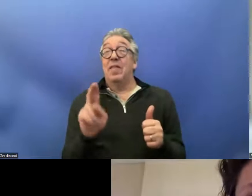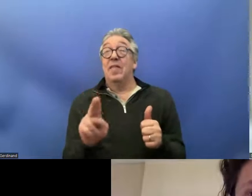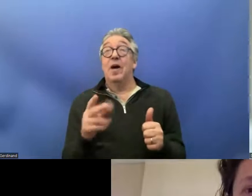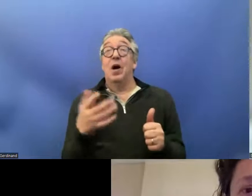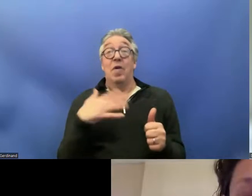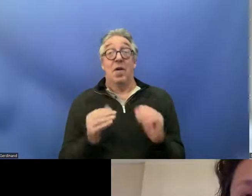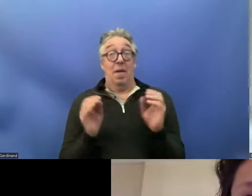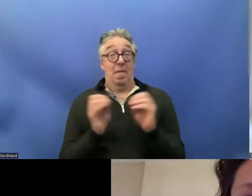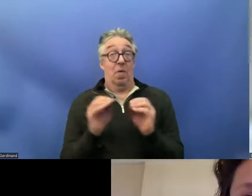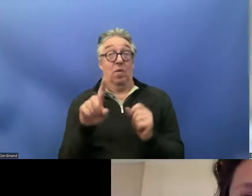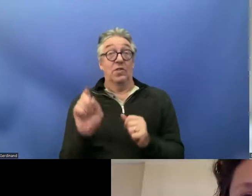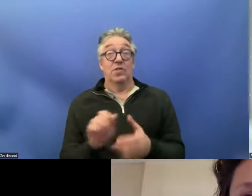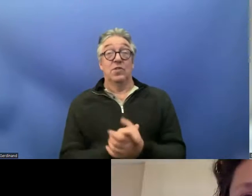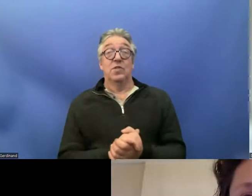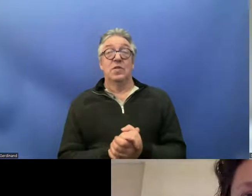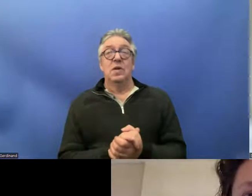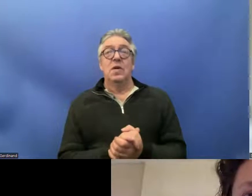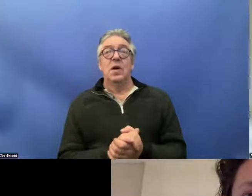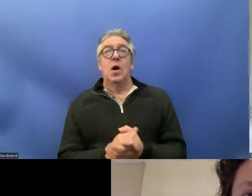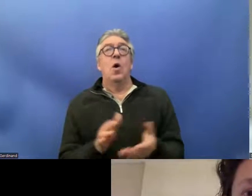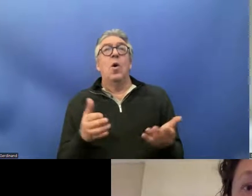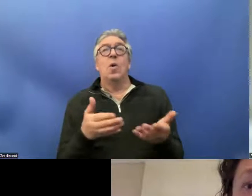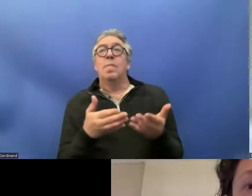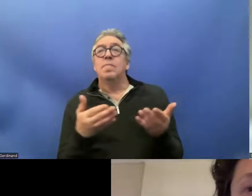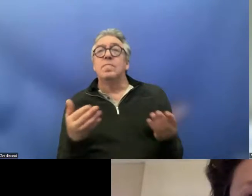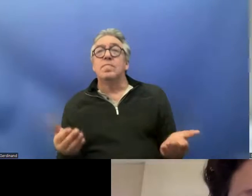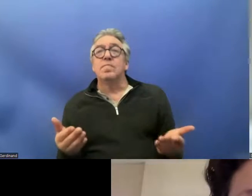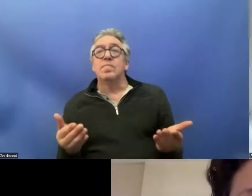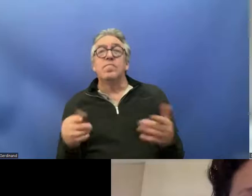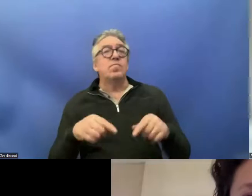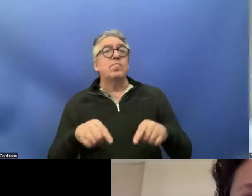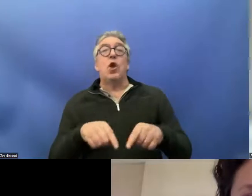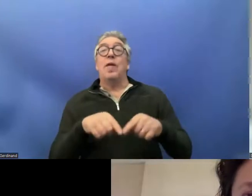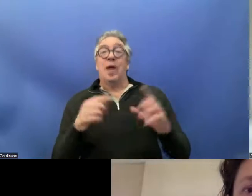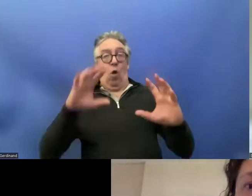What differences between data accessibility are there between different continents?